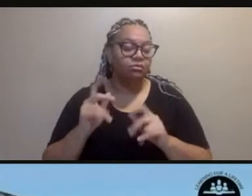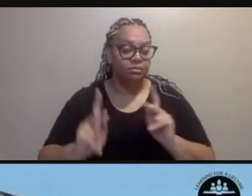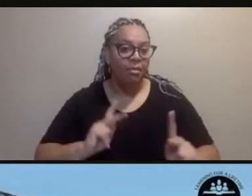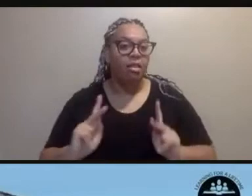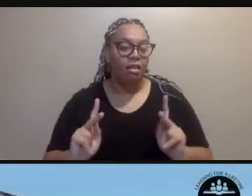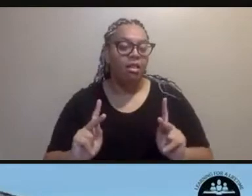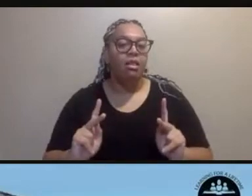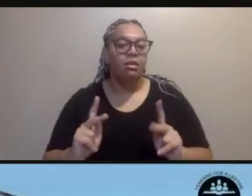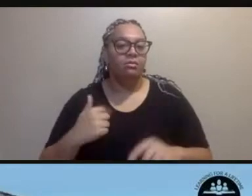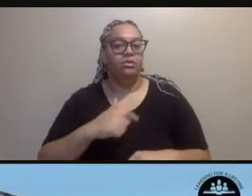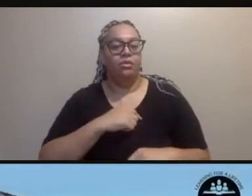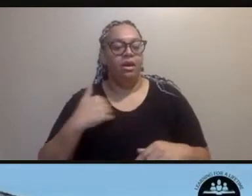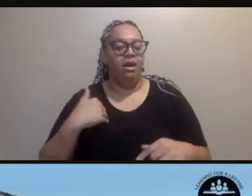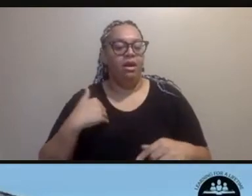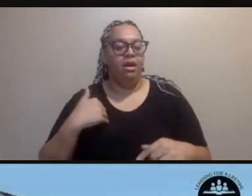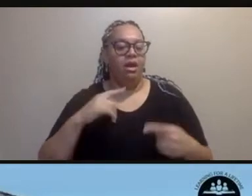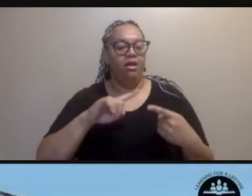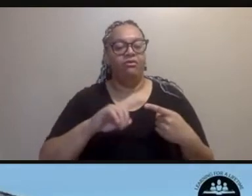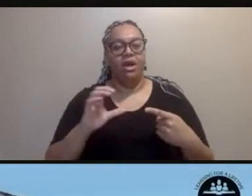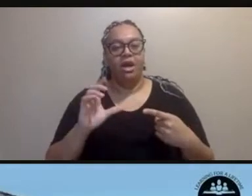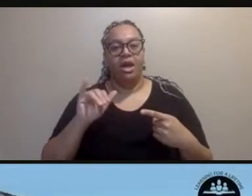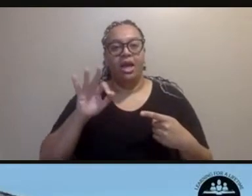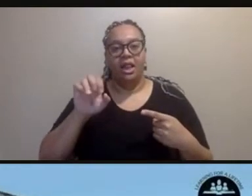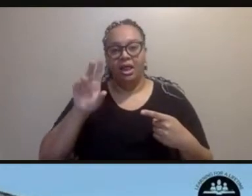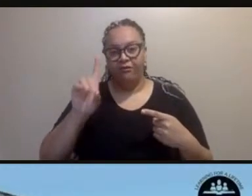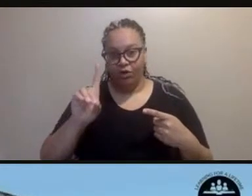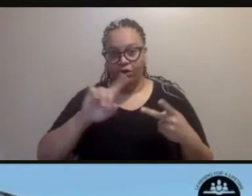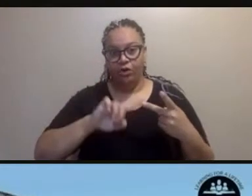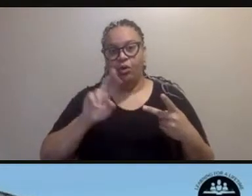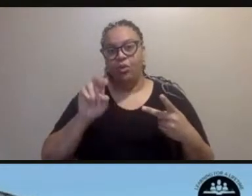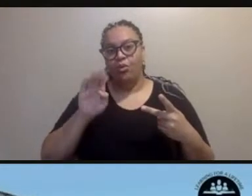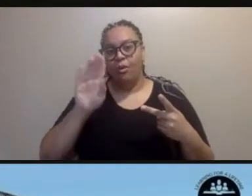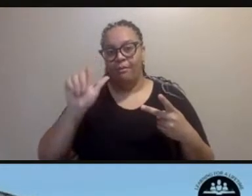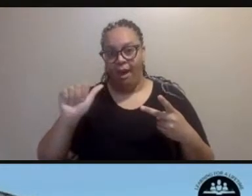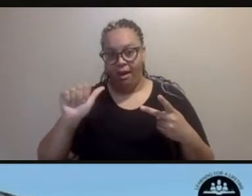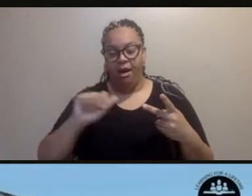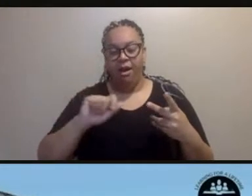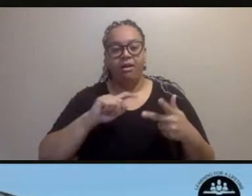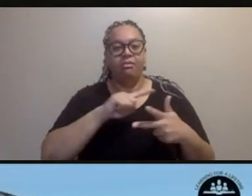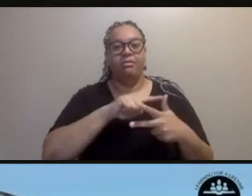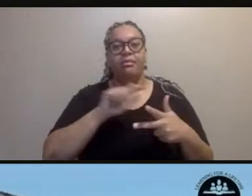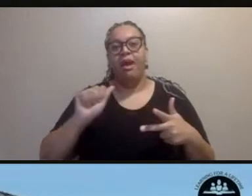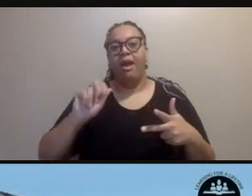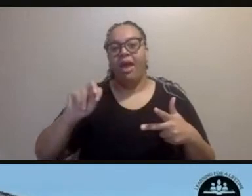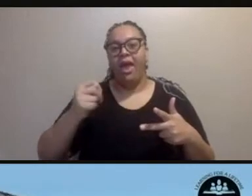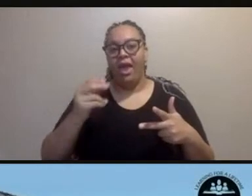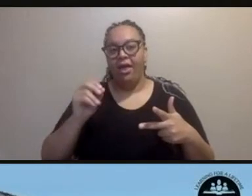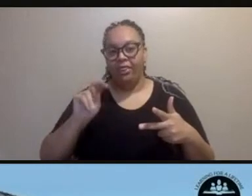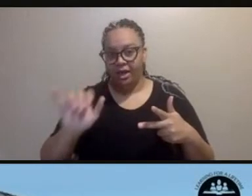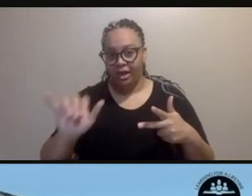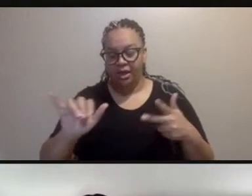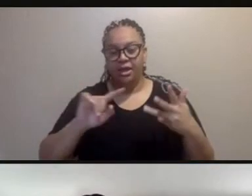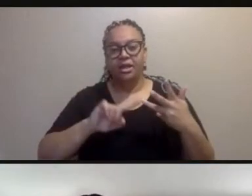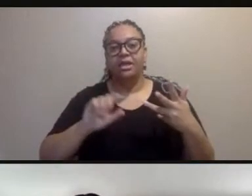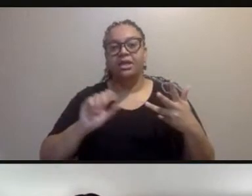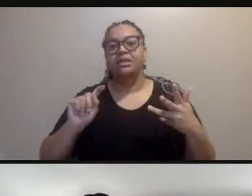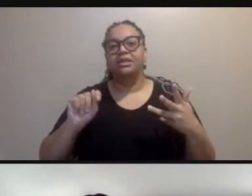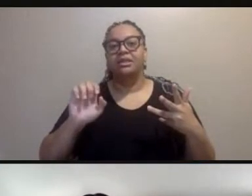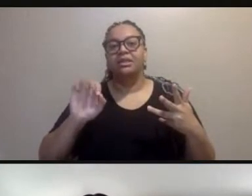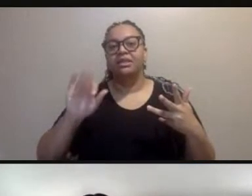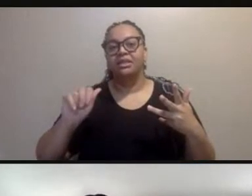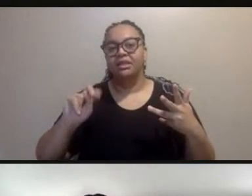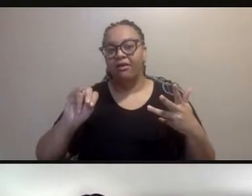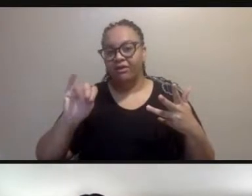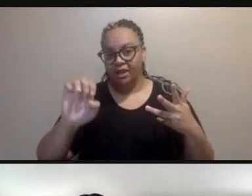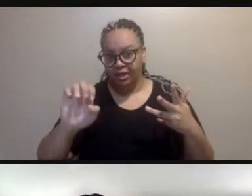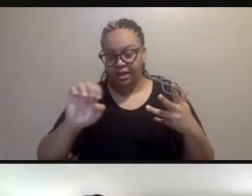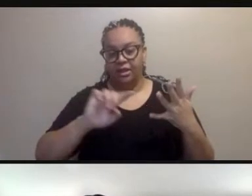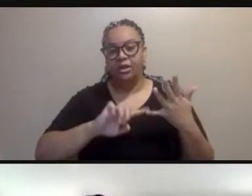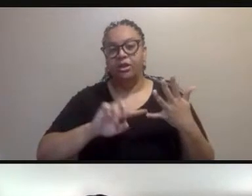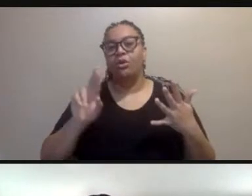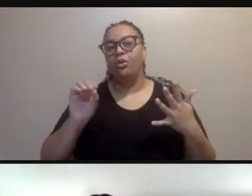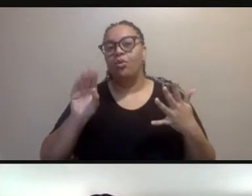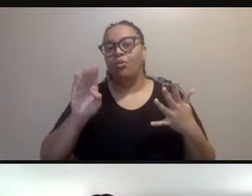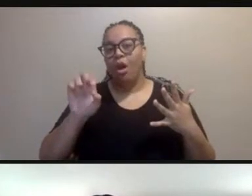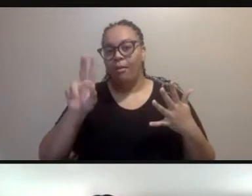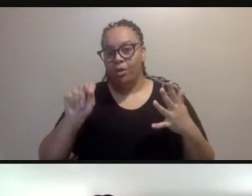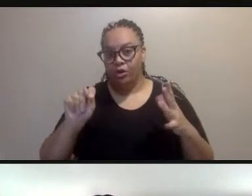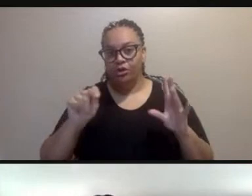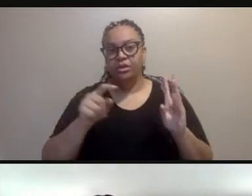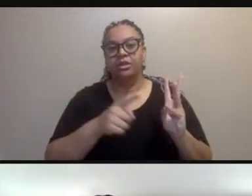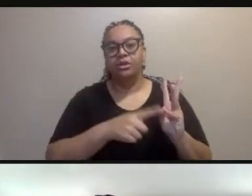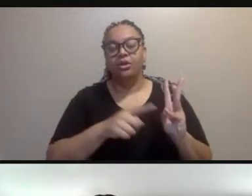CANDIDATES.